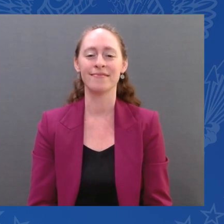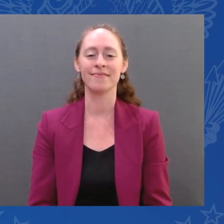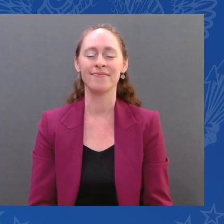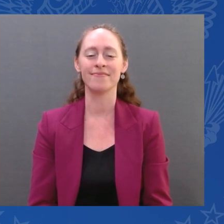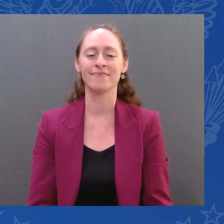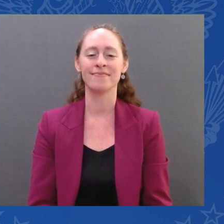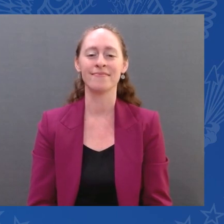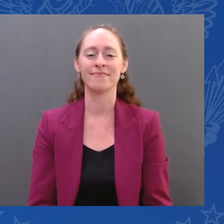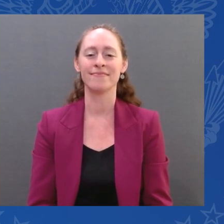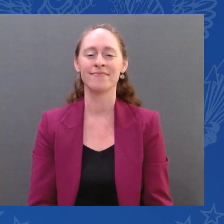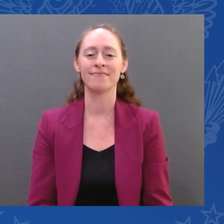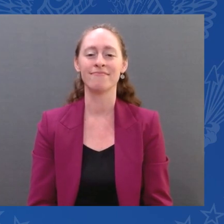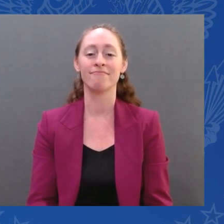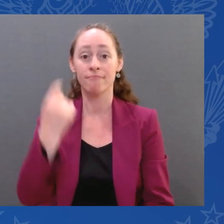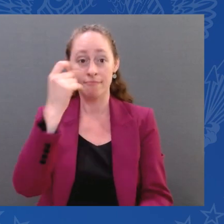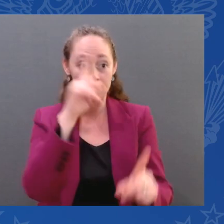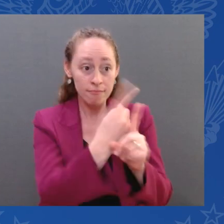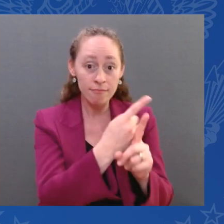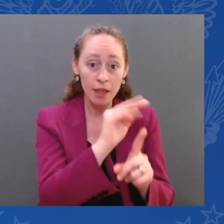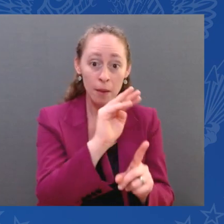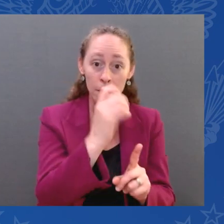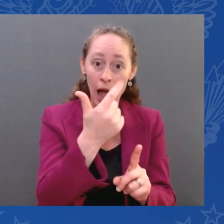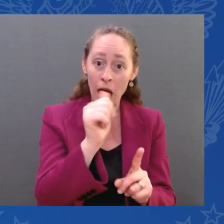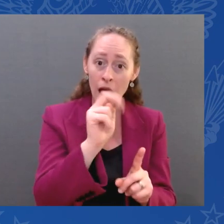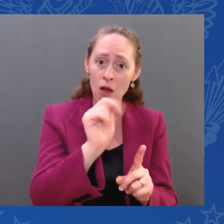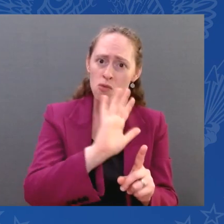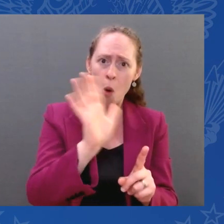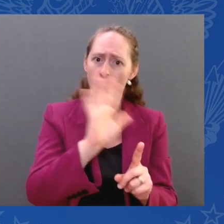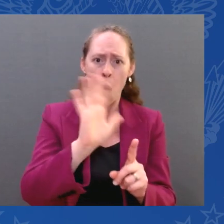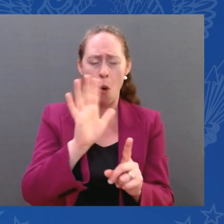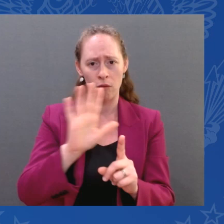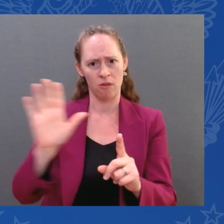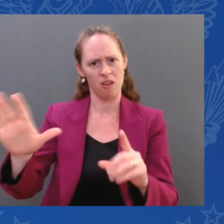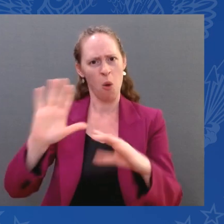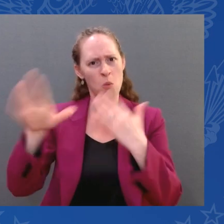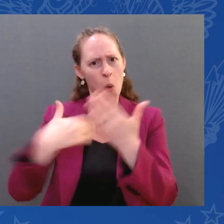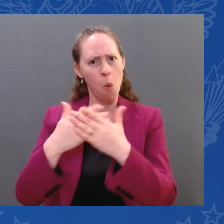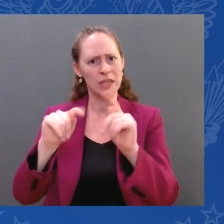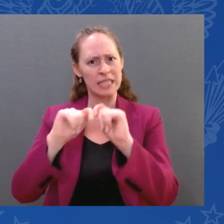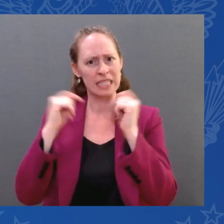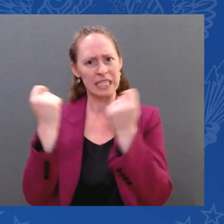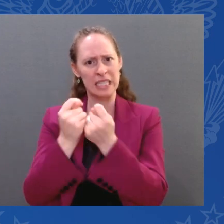And, by the way, my son Hunter and daughter in law are here, his daughter is a great high school athlete